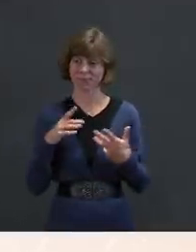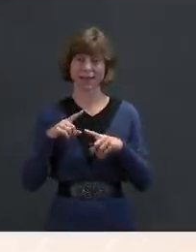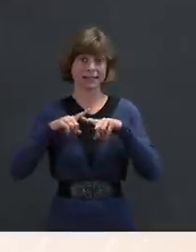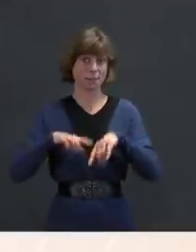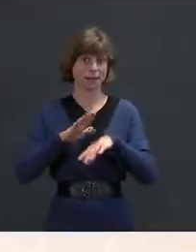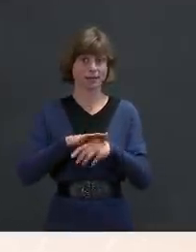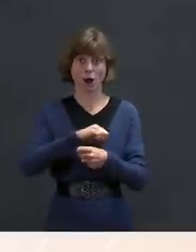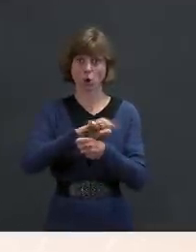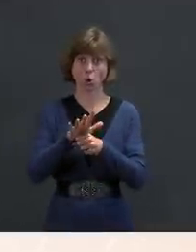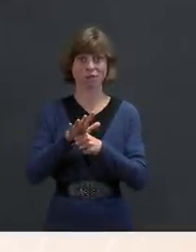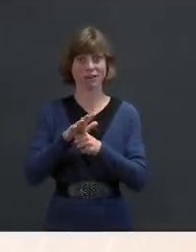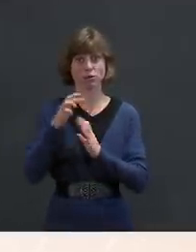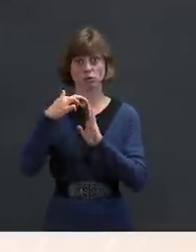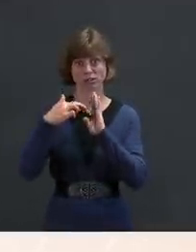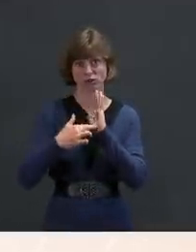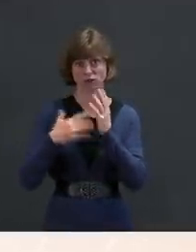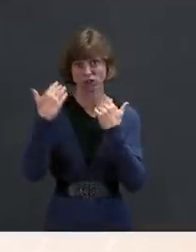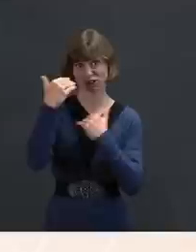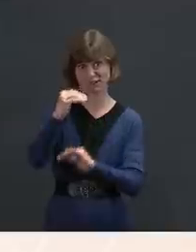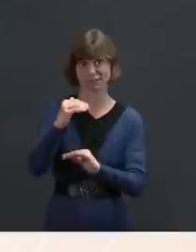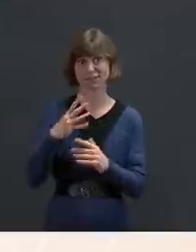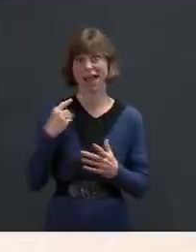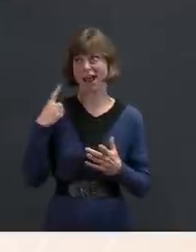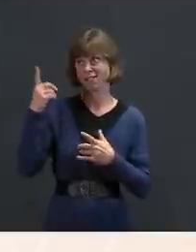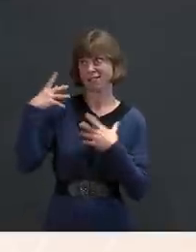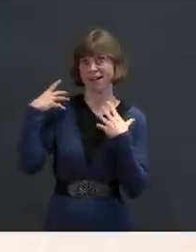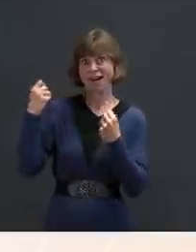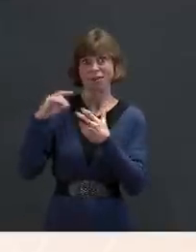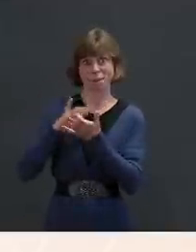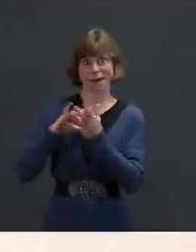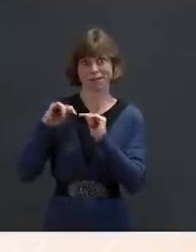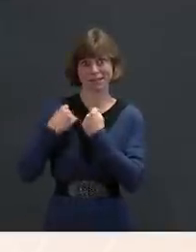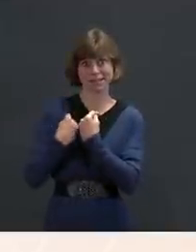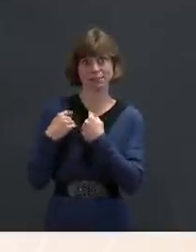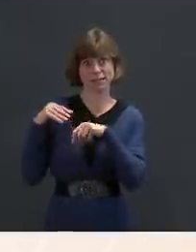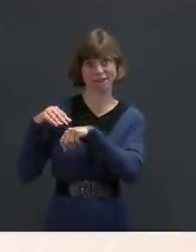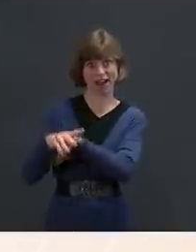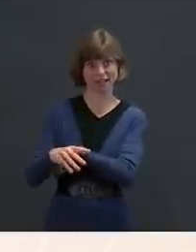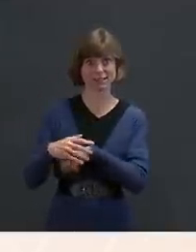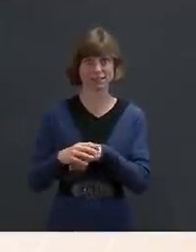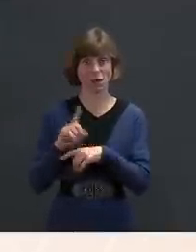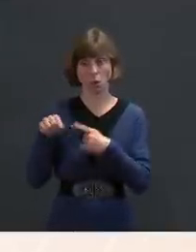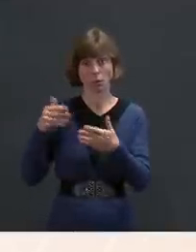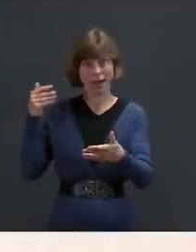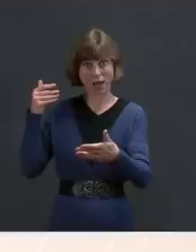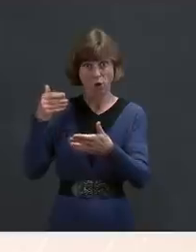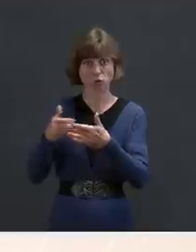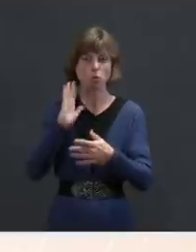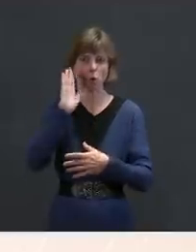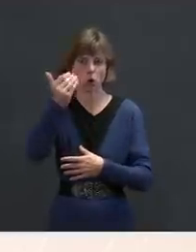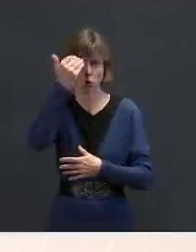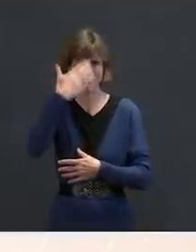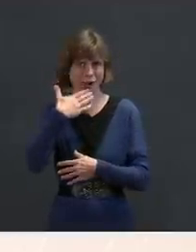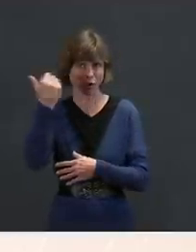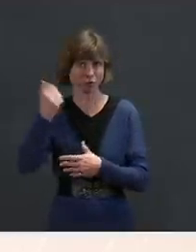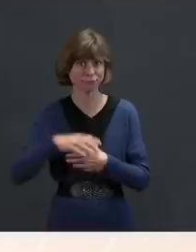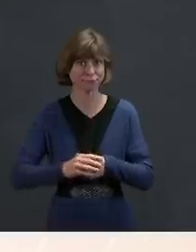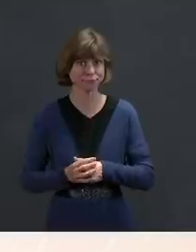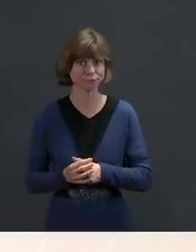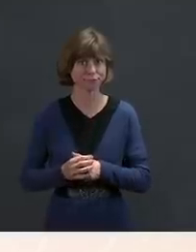and the advice of our health and medical team. And I expect, as we get closer, we'll have more of an update. The Press: So is there a possibility that he won't attend in person?